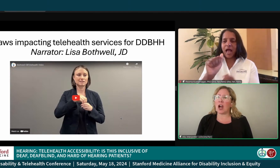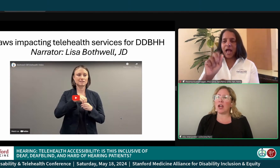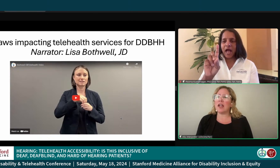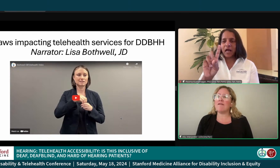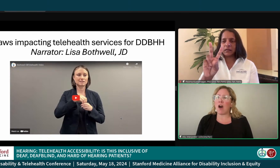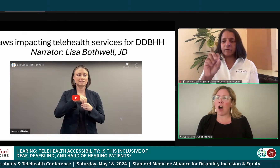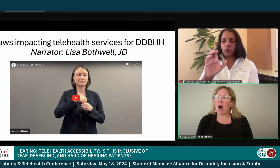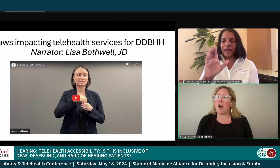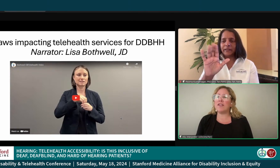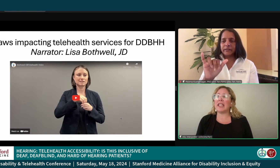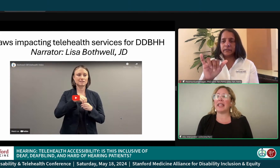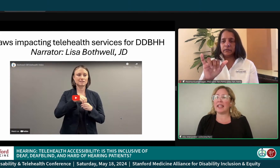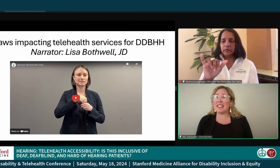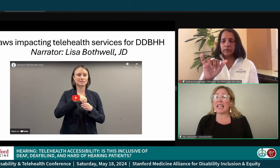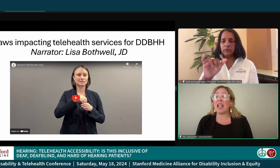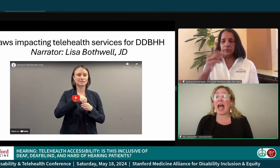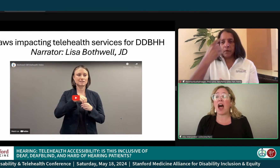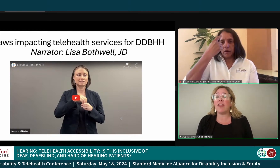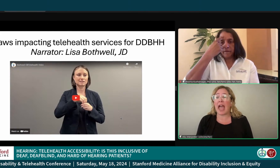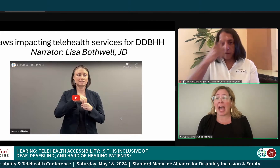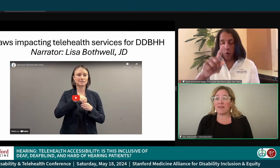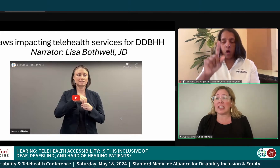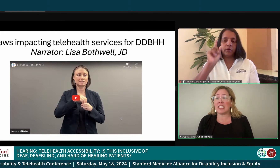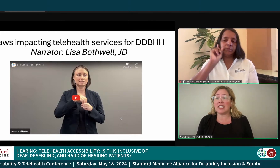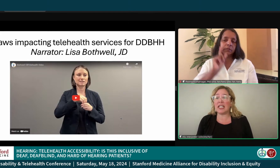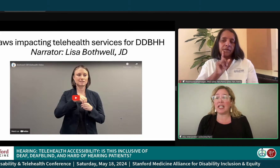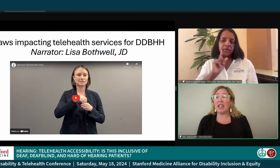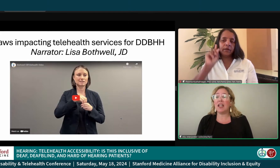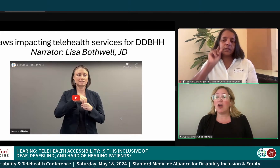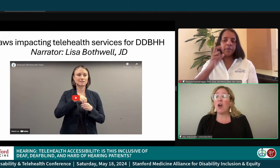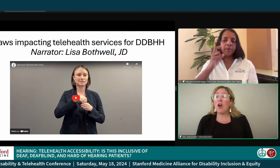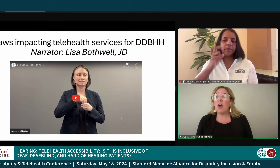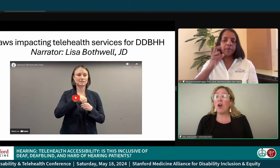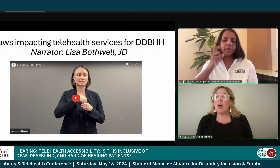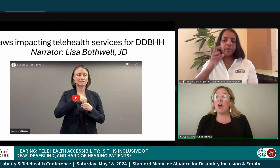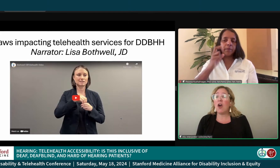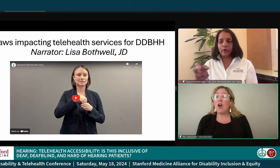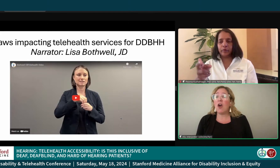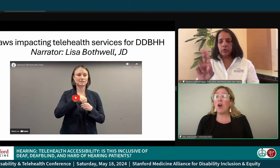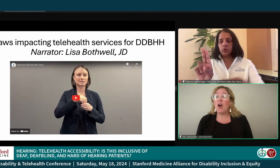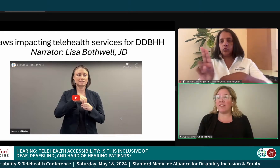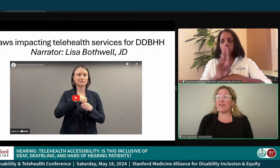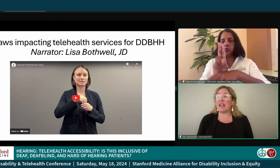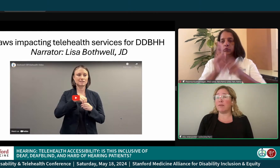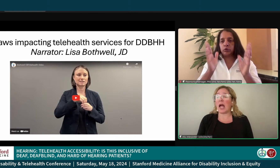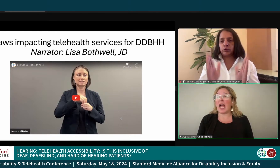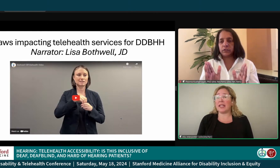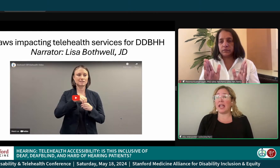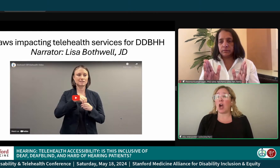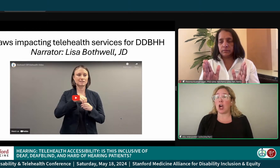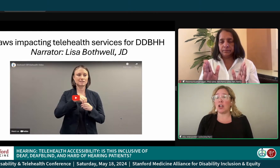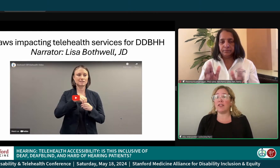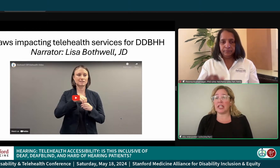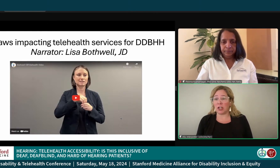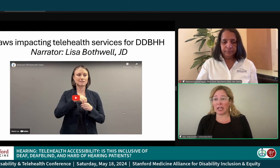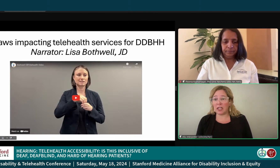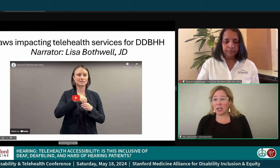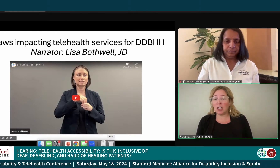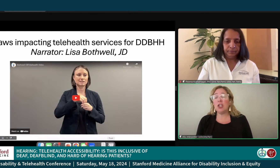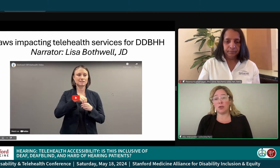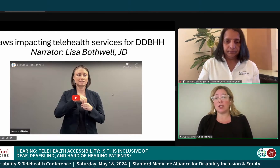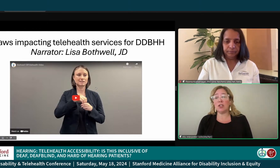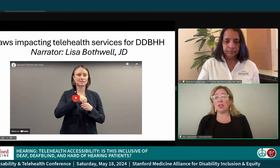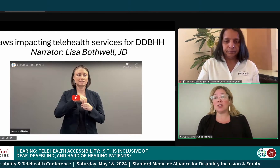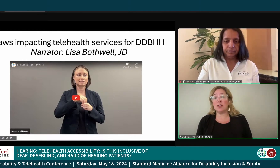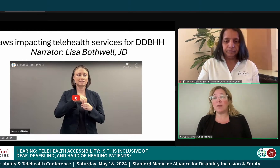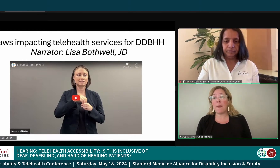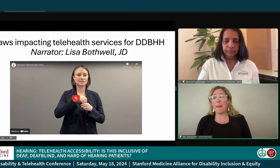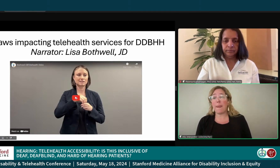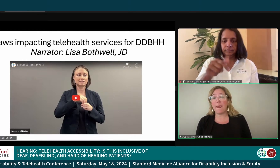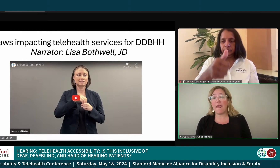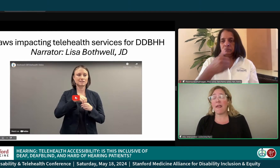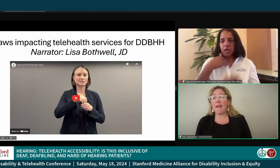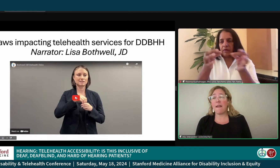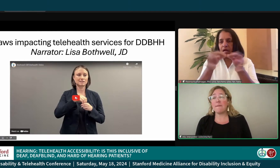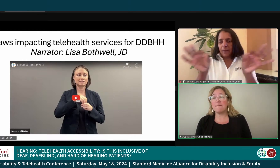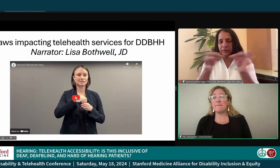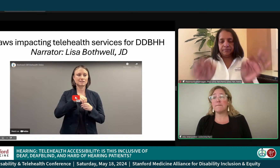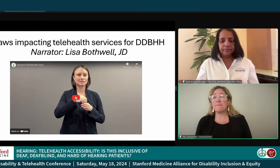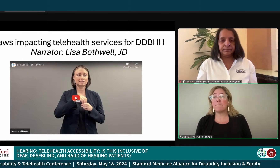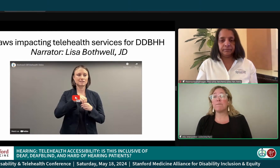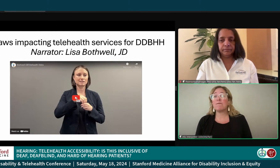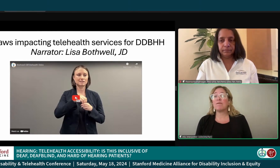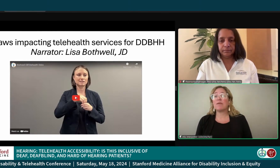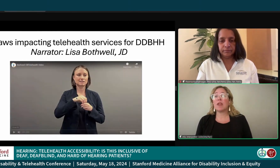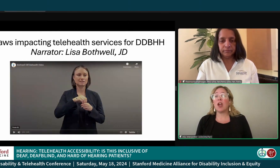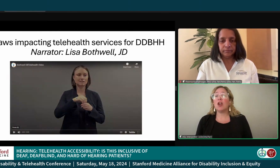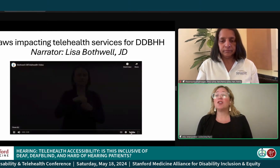are involved in telehealth advocacy for the deaf, deafblind, and hard of hearing users.